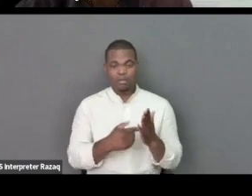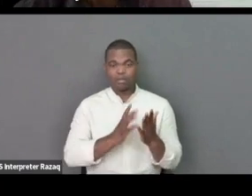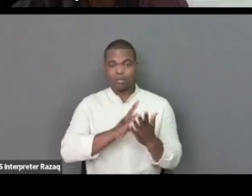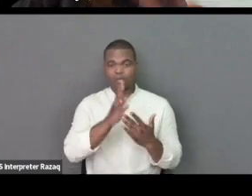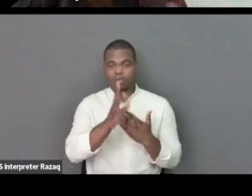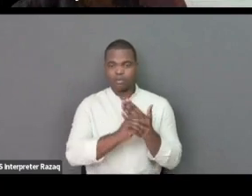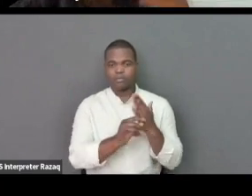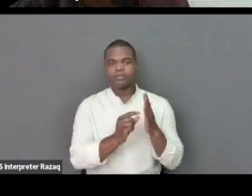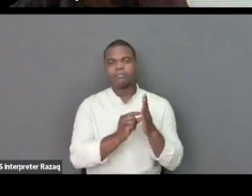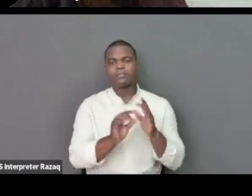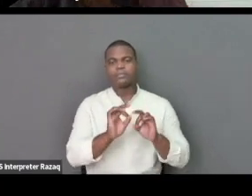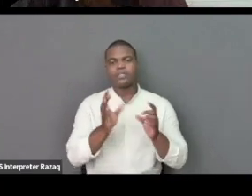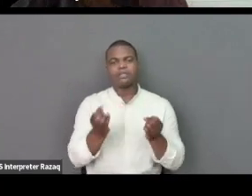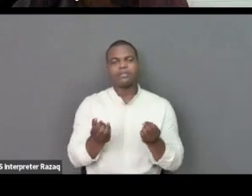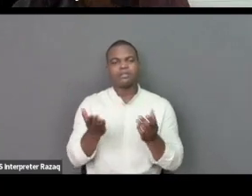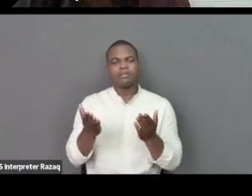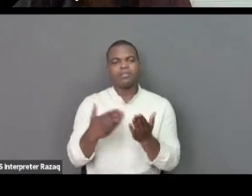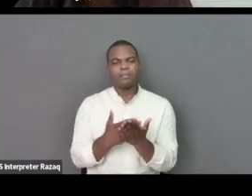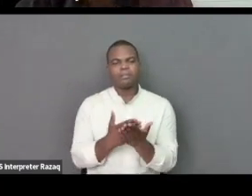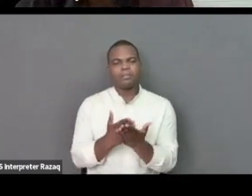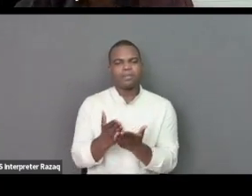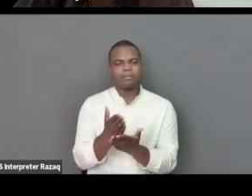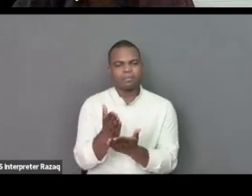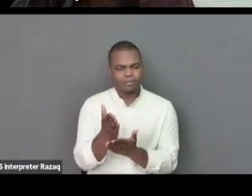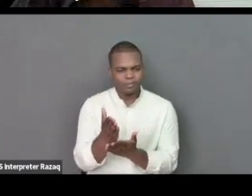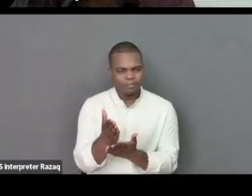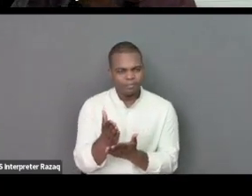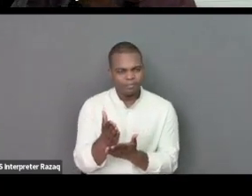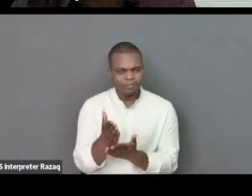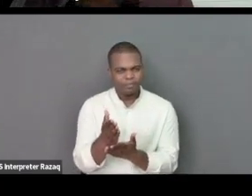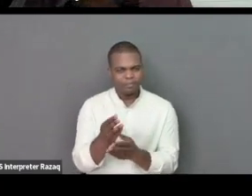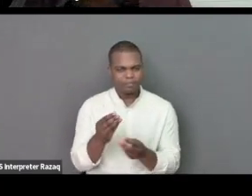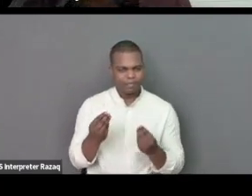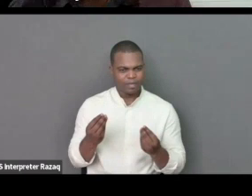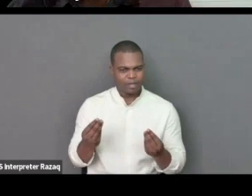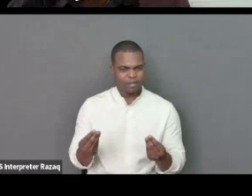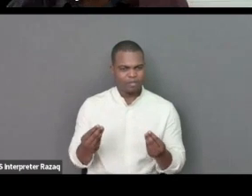ways. For example, one example